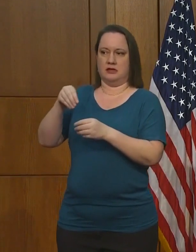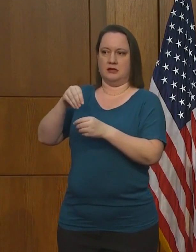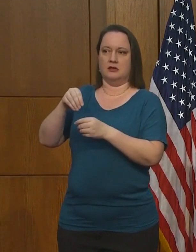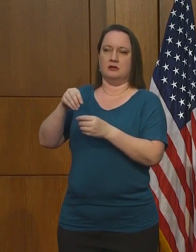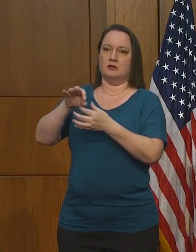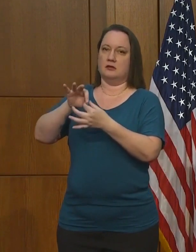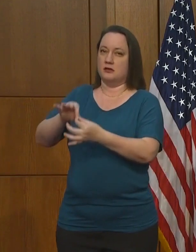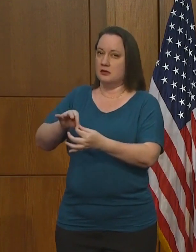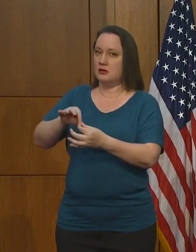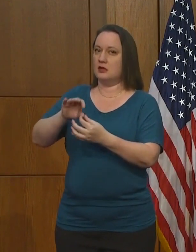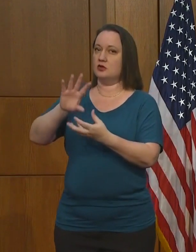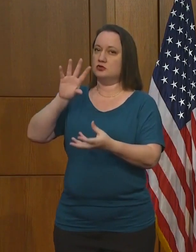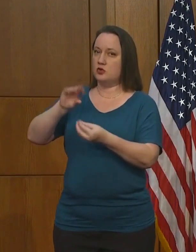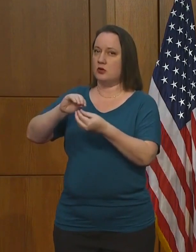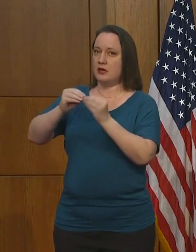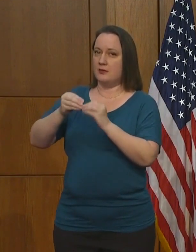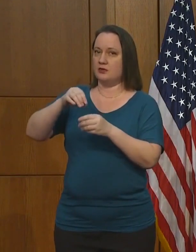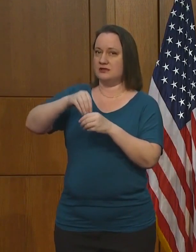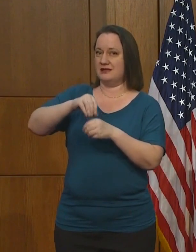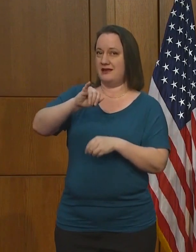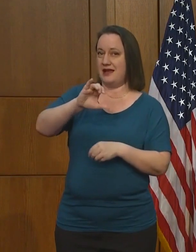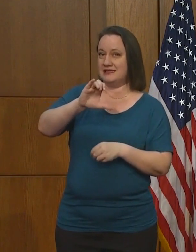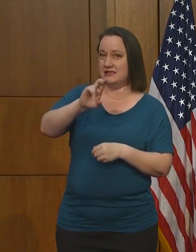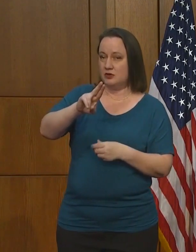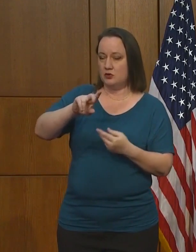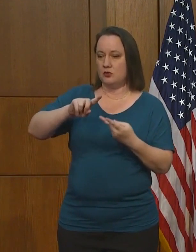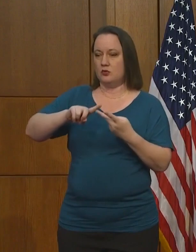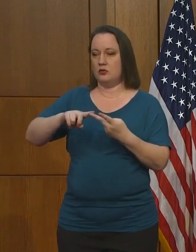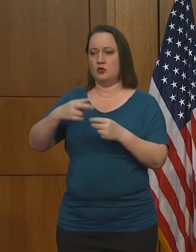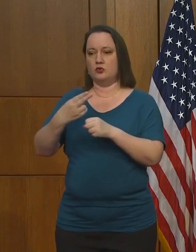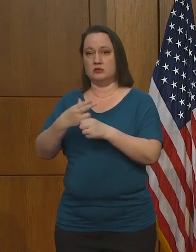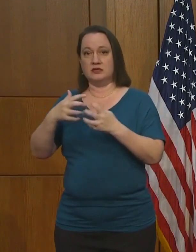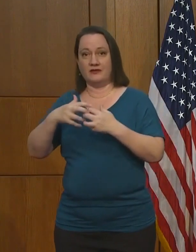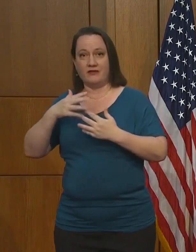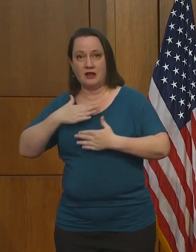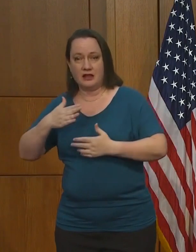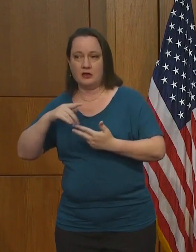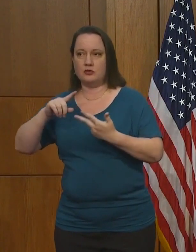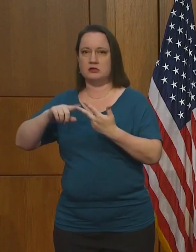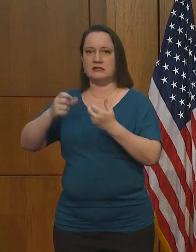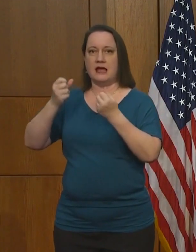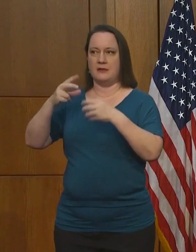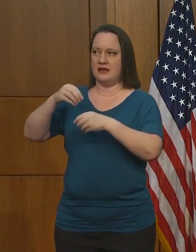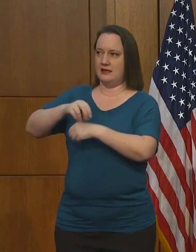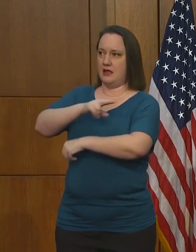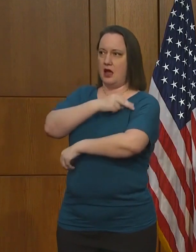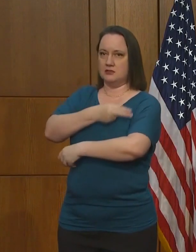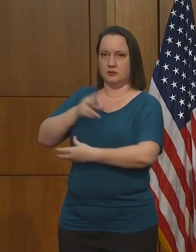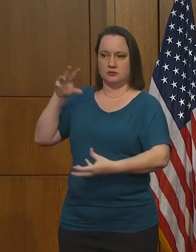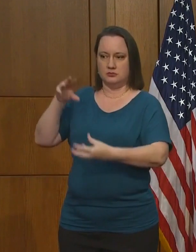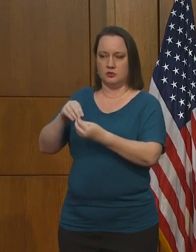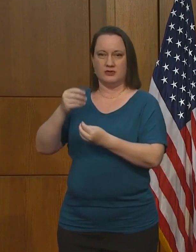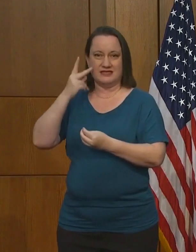FROM OUR HOSPITALS THOSE ARE IN THE HOT IN THE ICU TOTAL NUMBERS IN THE HOSPITALS THOSE THAT AREN'T VENTILATOR SO WE